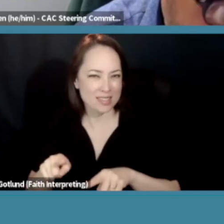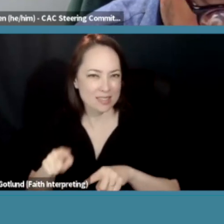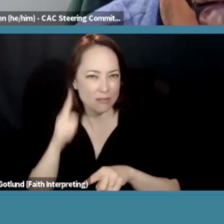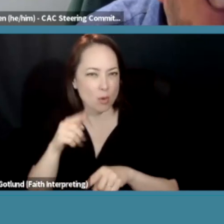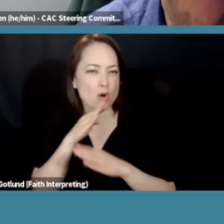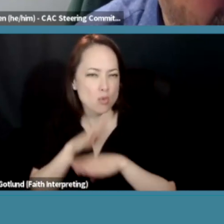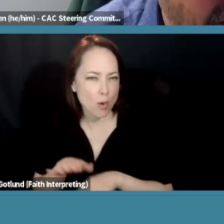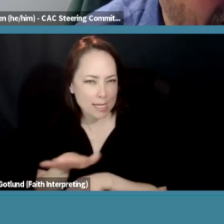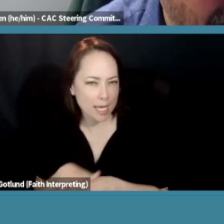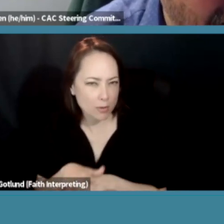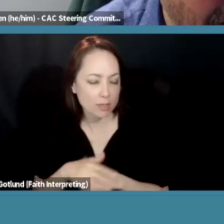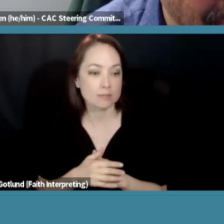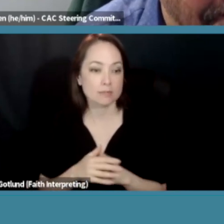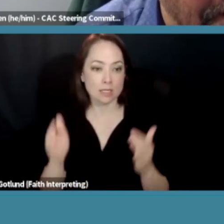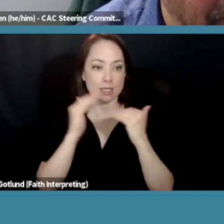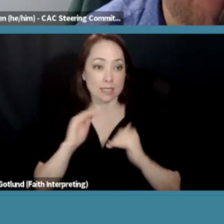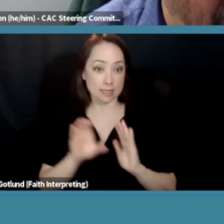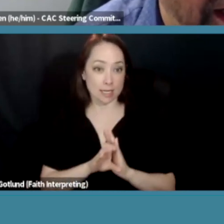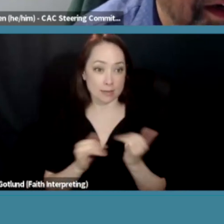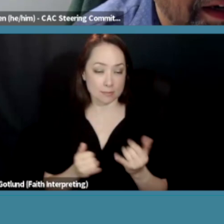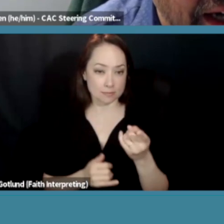Can we move to our next slide, please? All right.